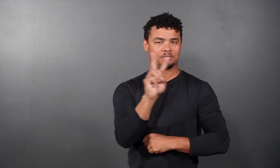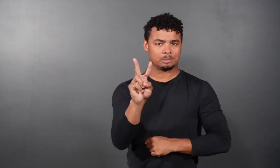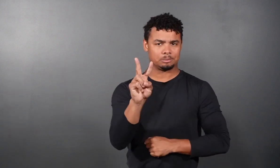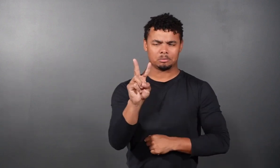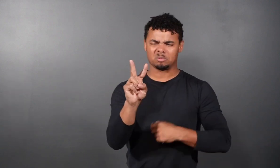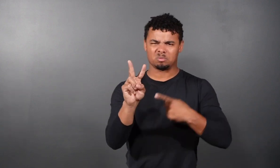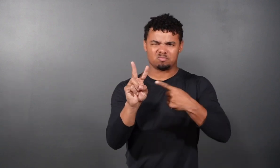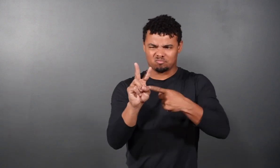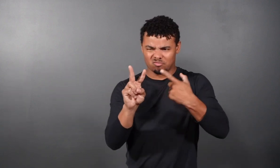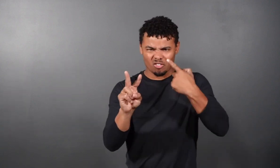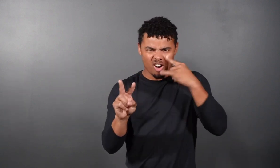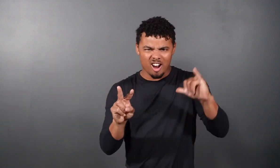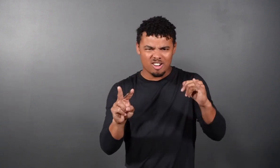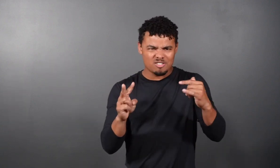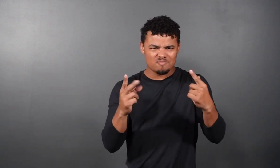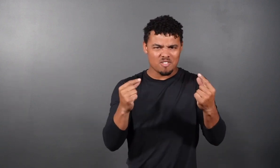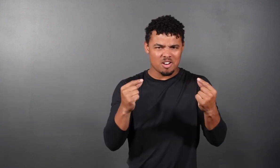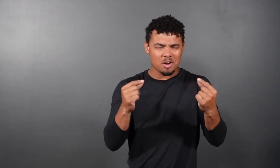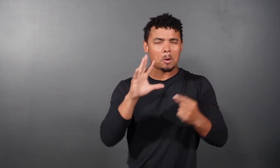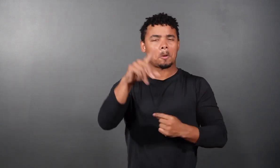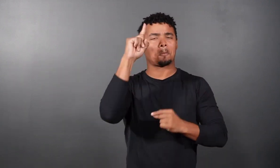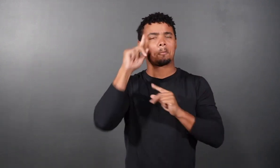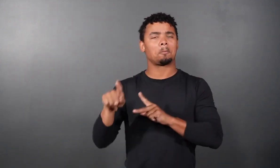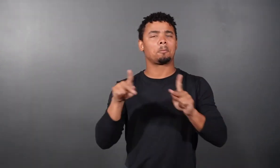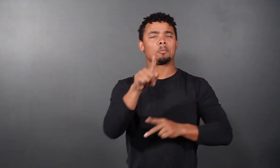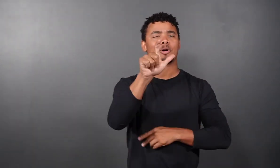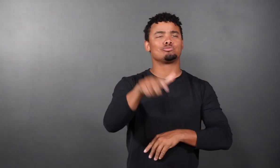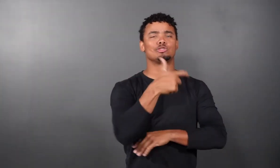So, how does VV work? And what is exactly VV? Let me give you an example–